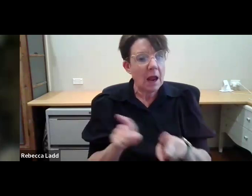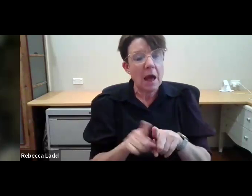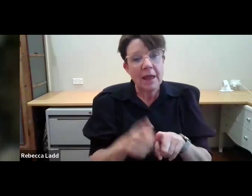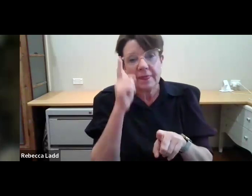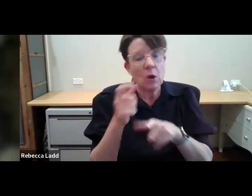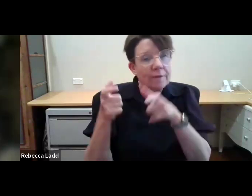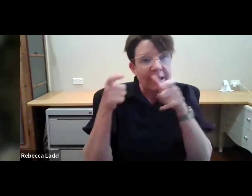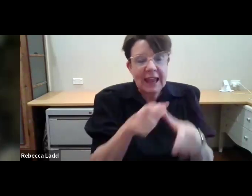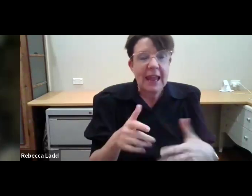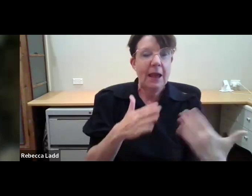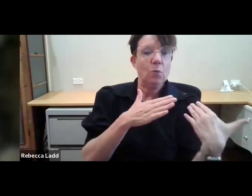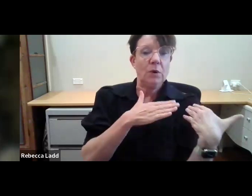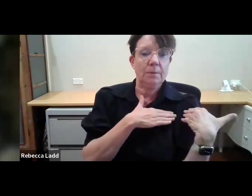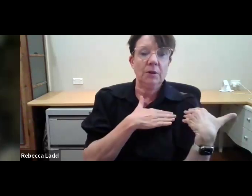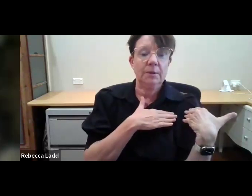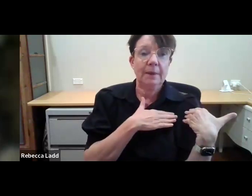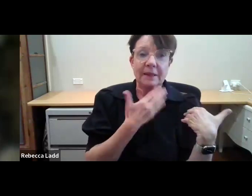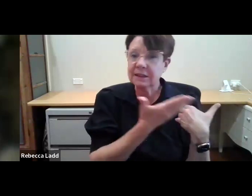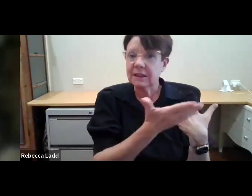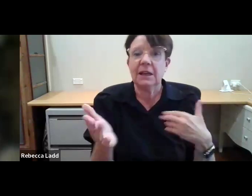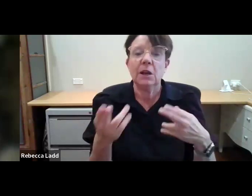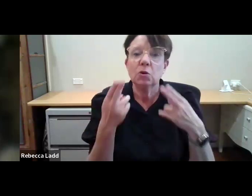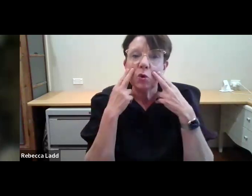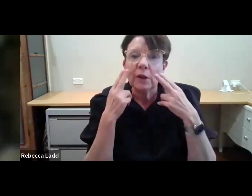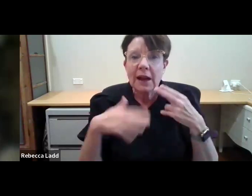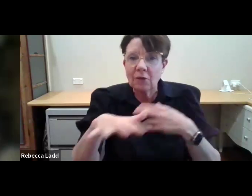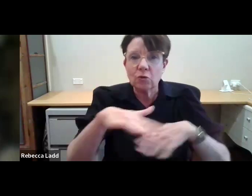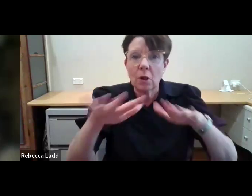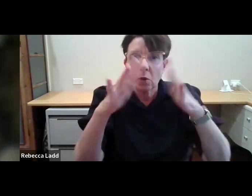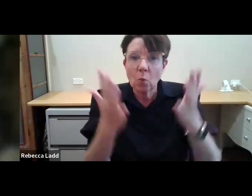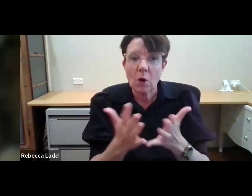they are great imagination challenges and of course we are the sectors